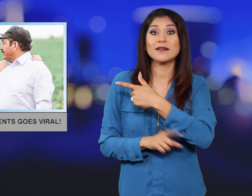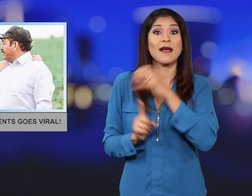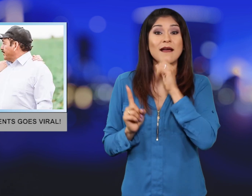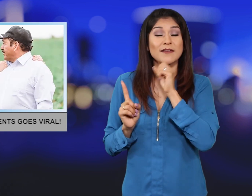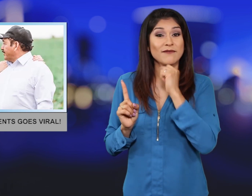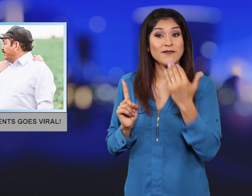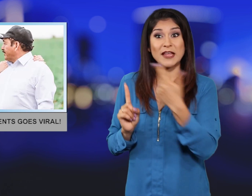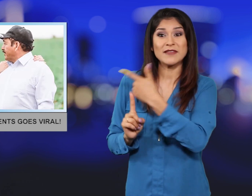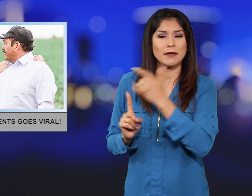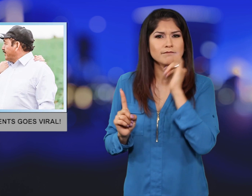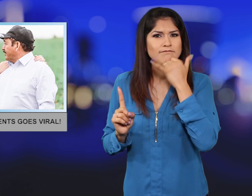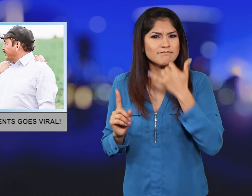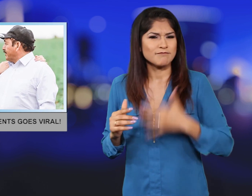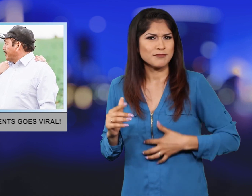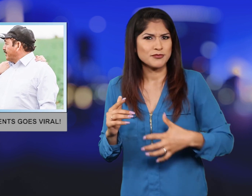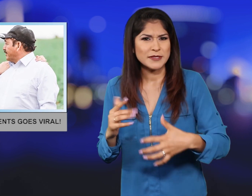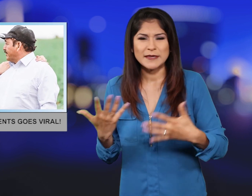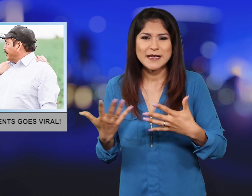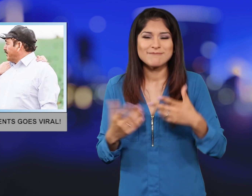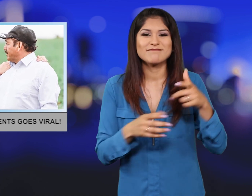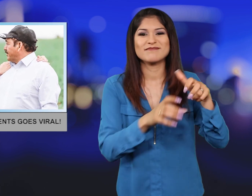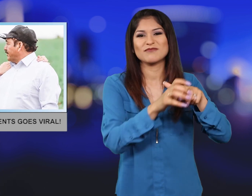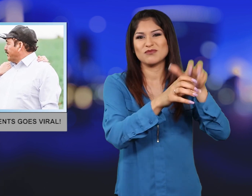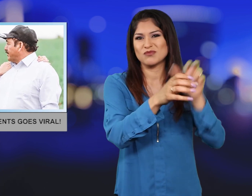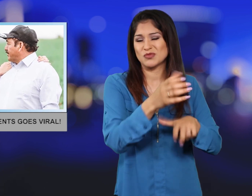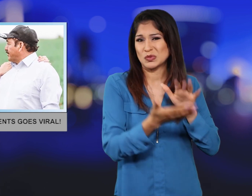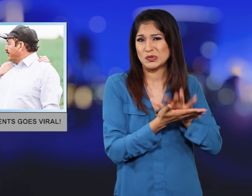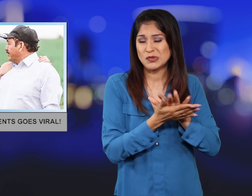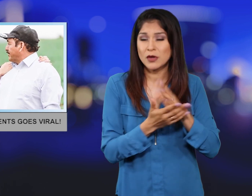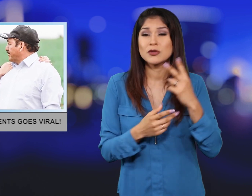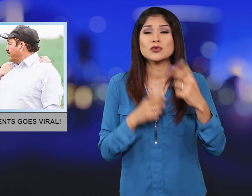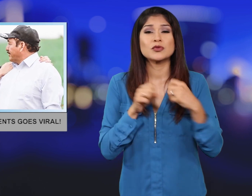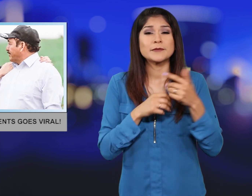Alfaro dropped out of school after getting pregnant at the age of 15.